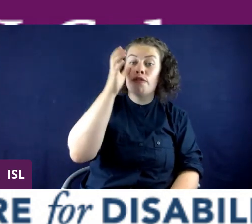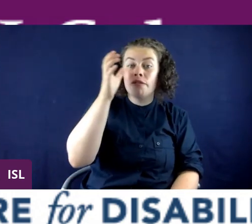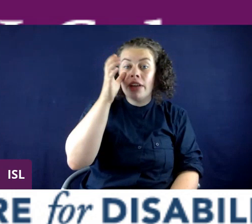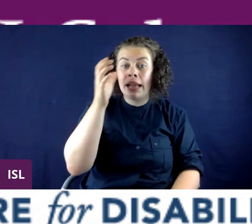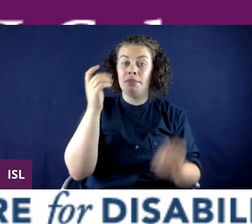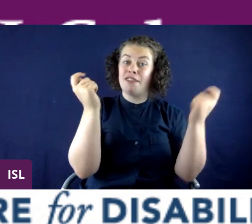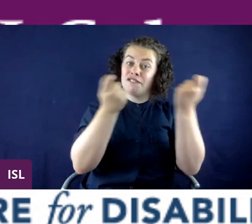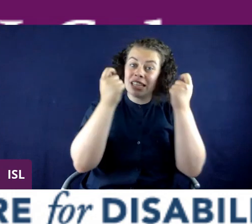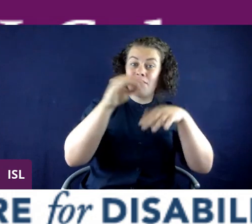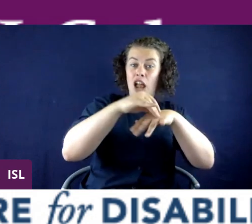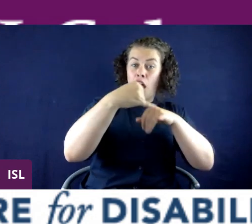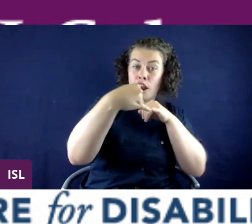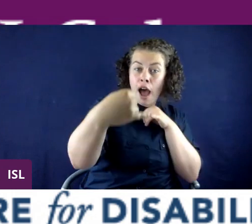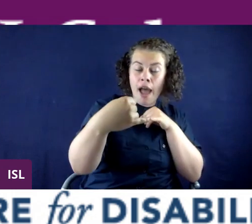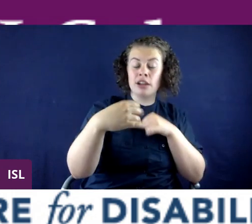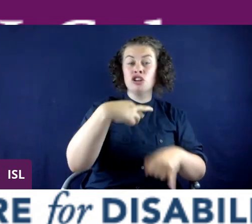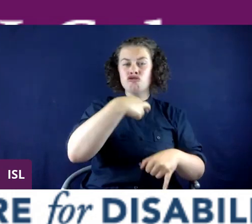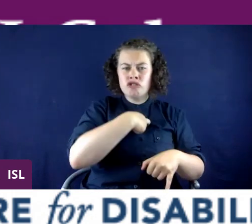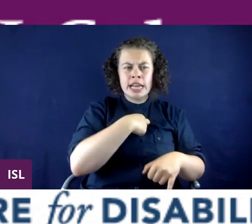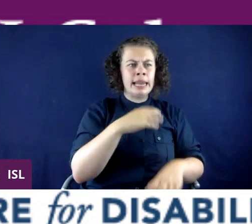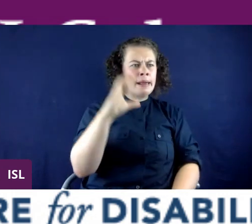if there is a component